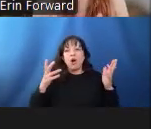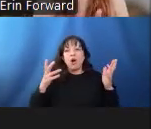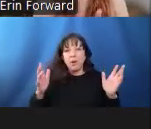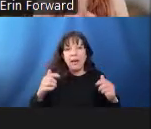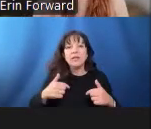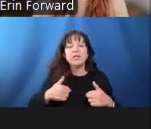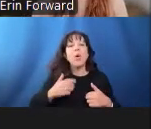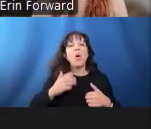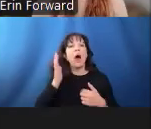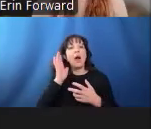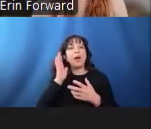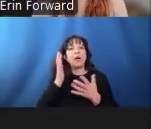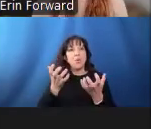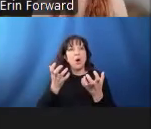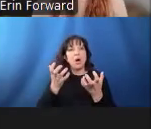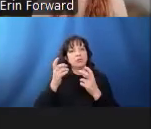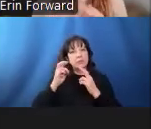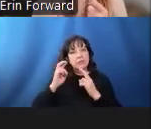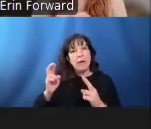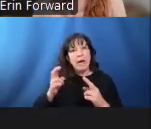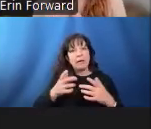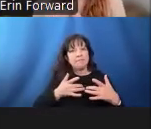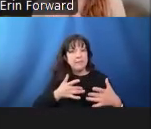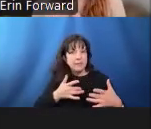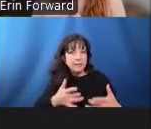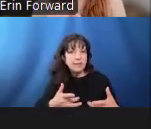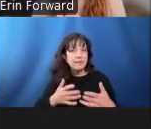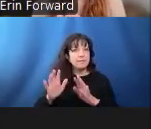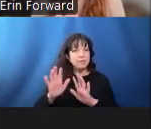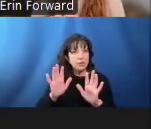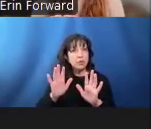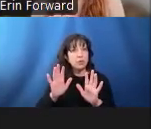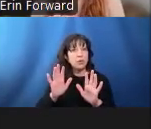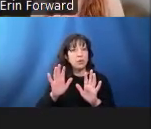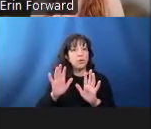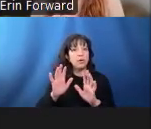very sensitive to a no. I'm going to be very sensitive to